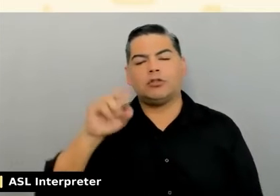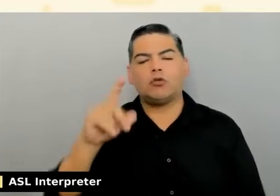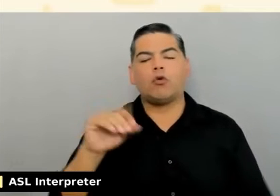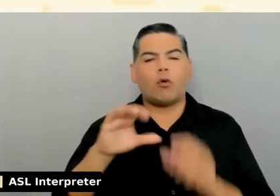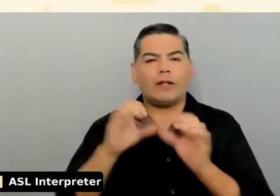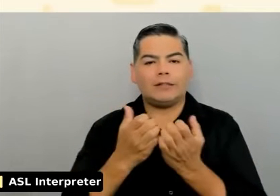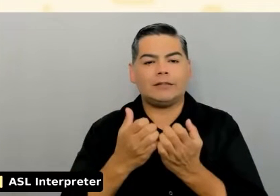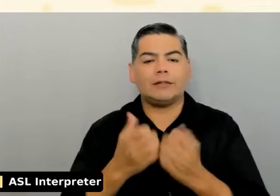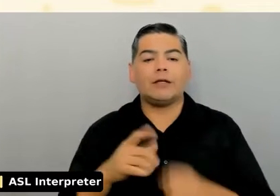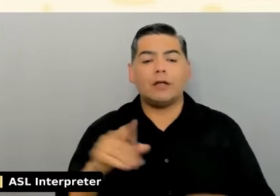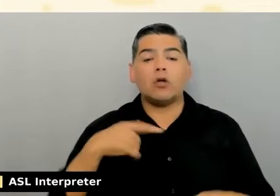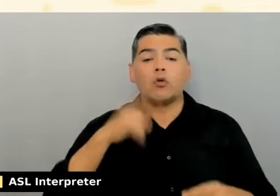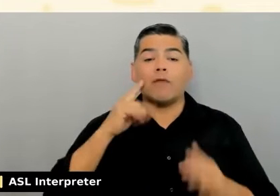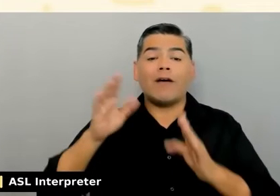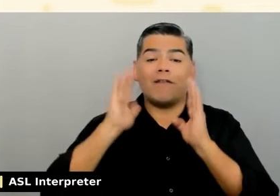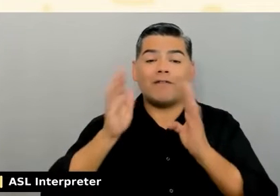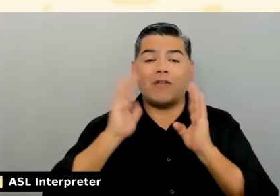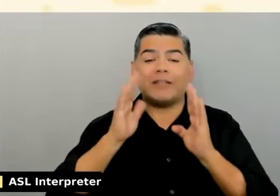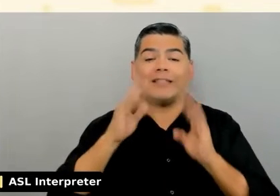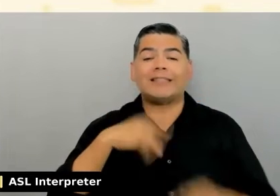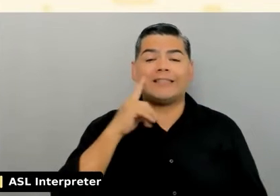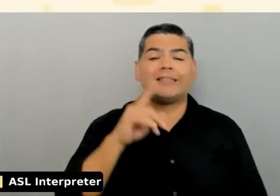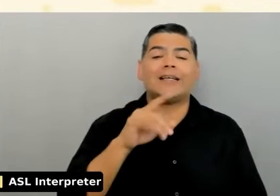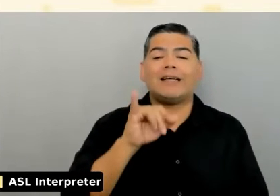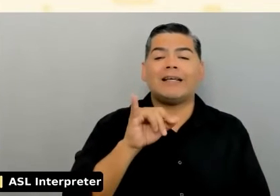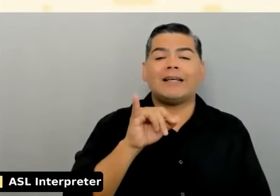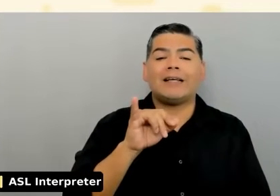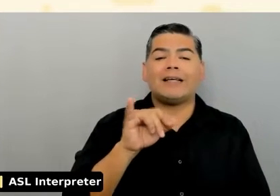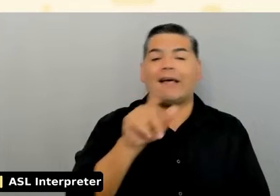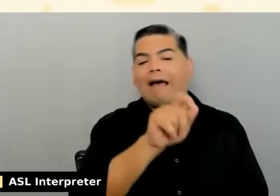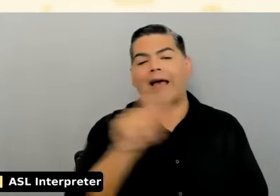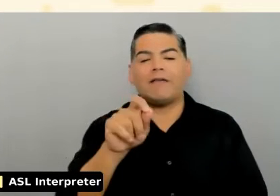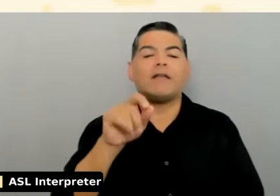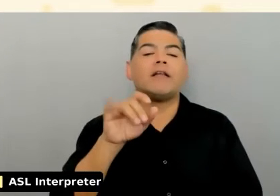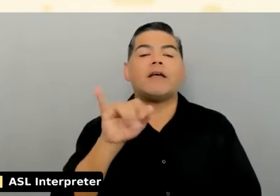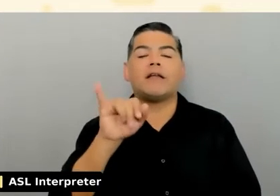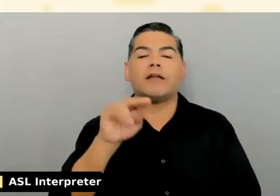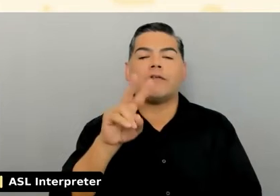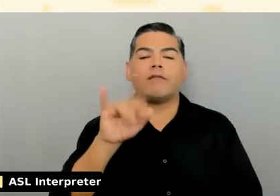you have the focus-visible and focus-within. These are the new additions.